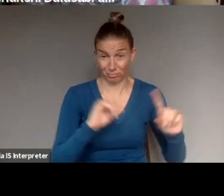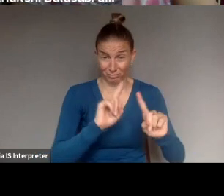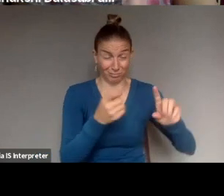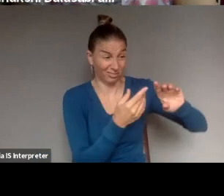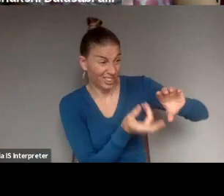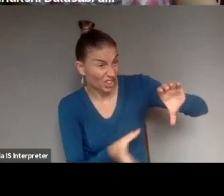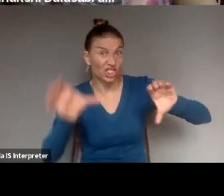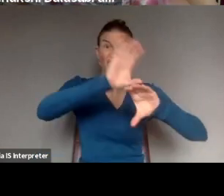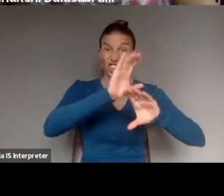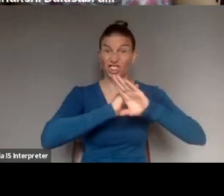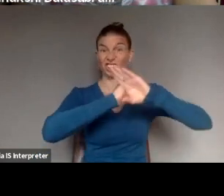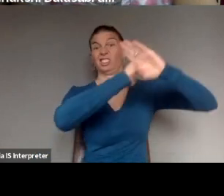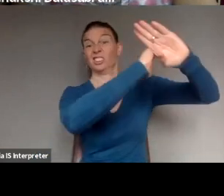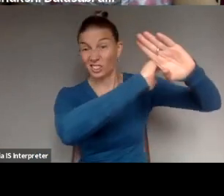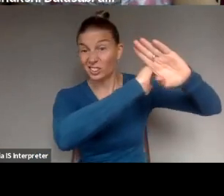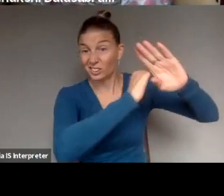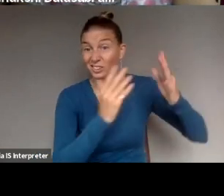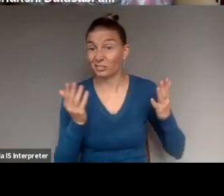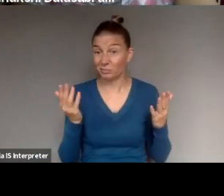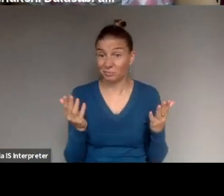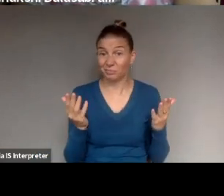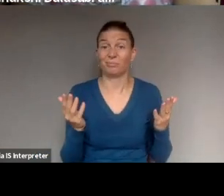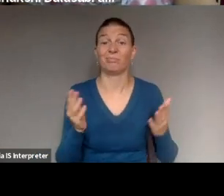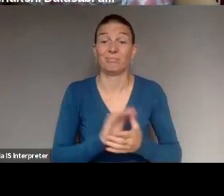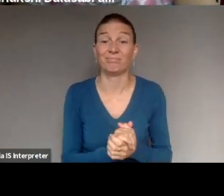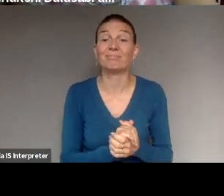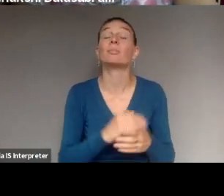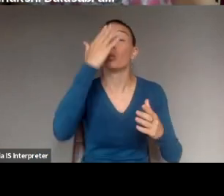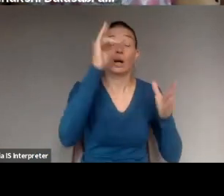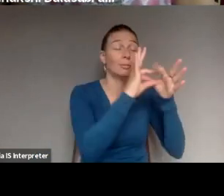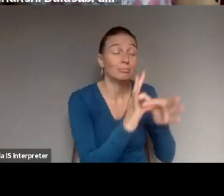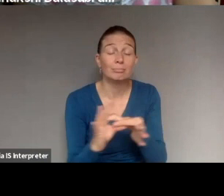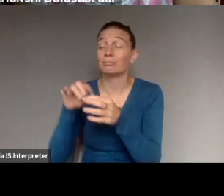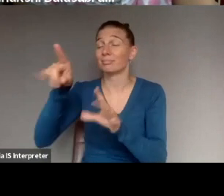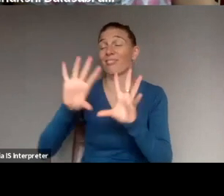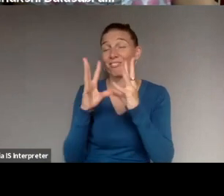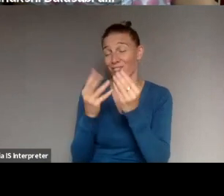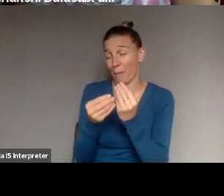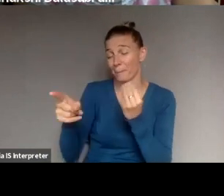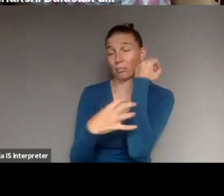And also, there are barriers in accessing the disability ID cards. All this has led to low coverage.